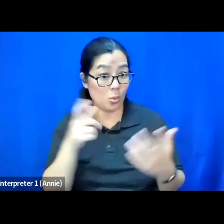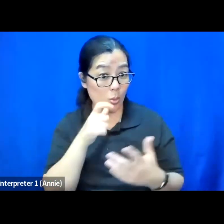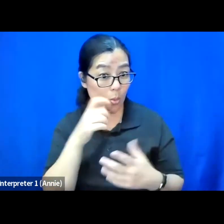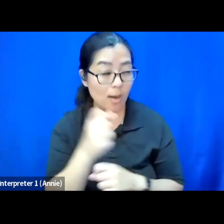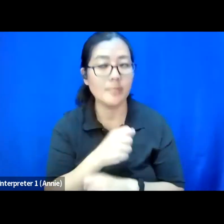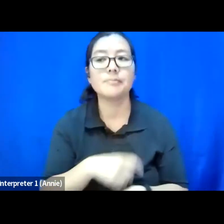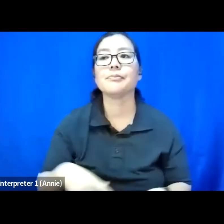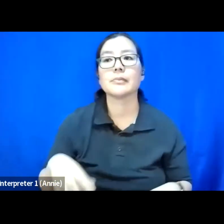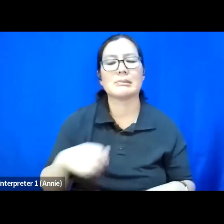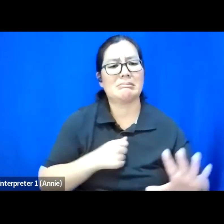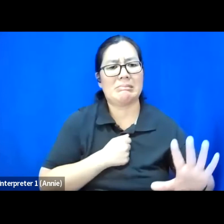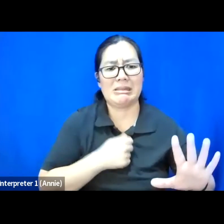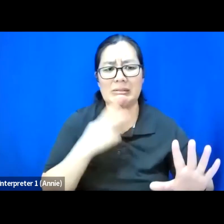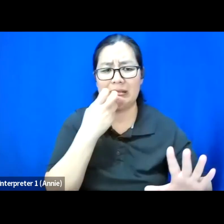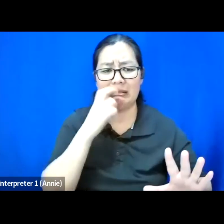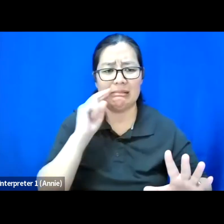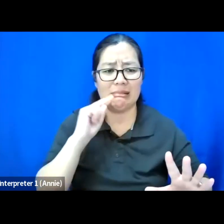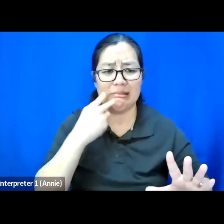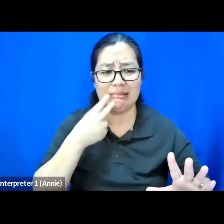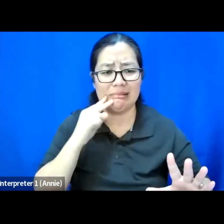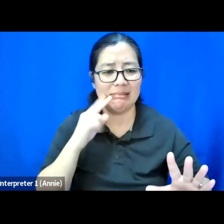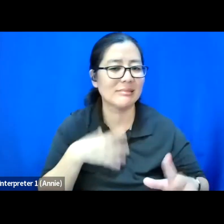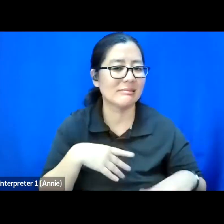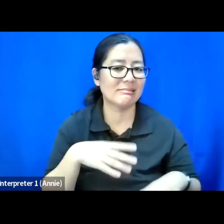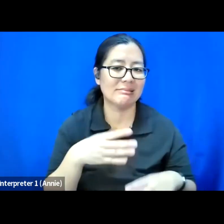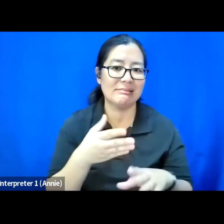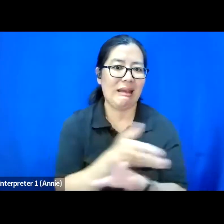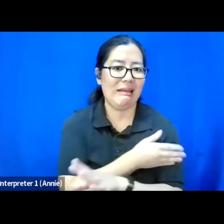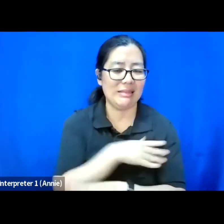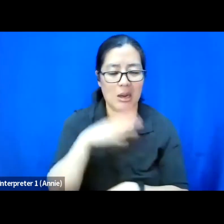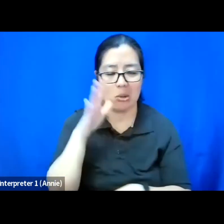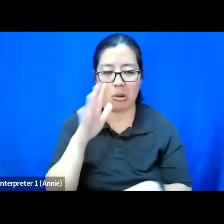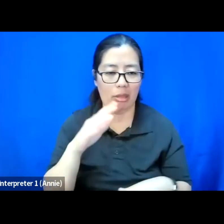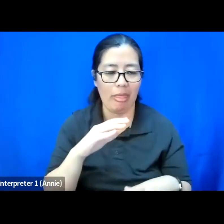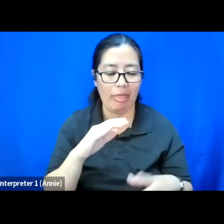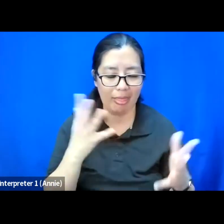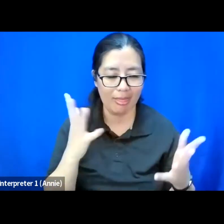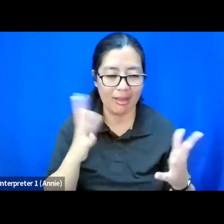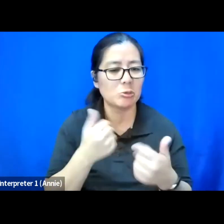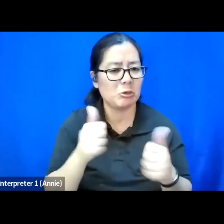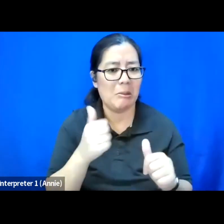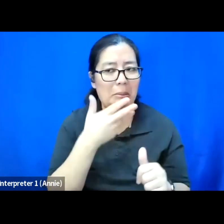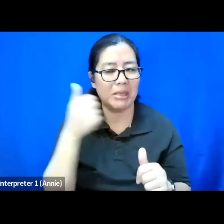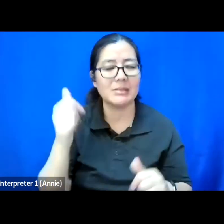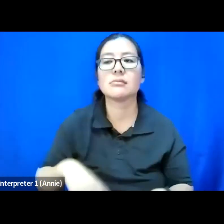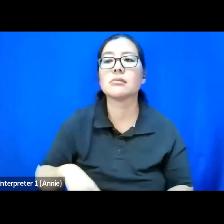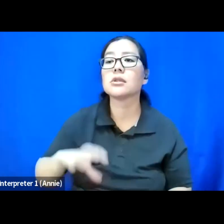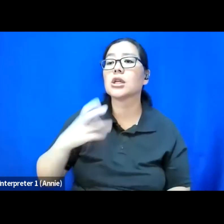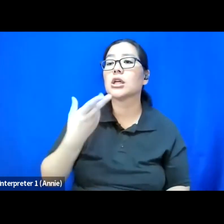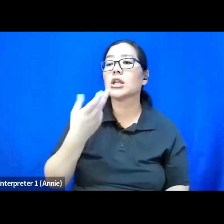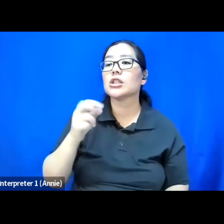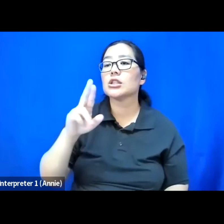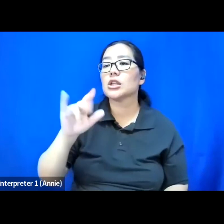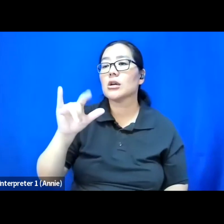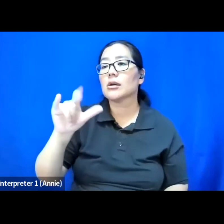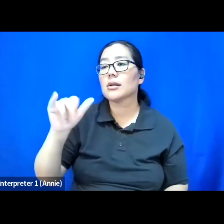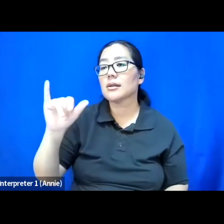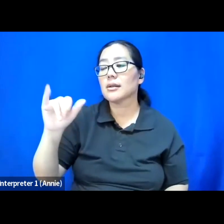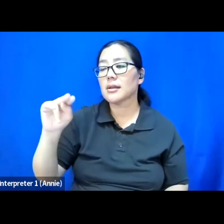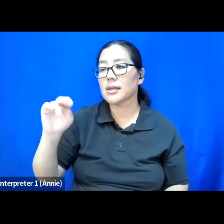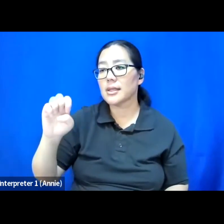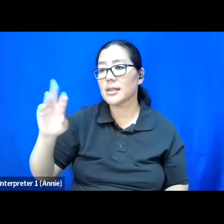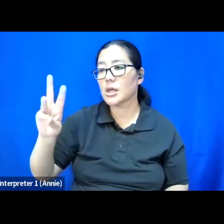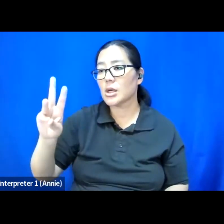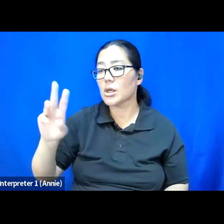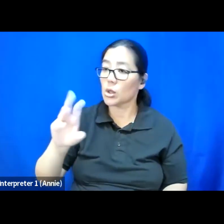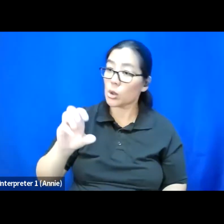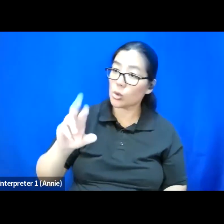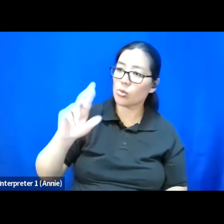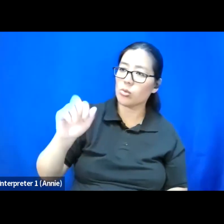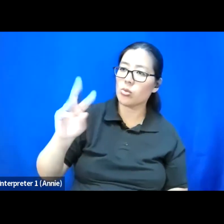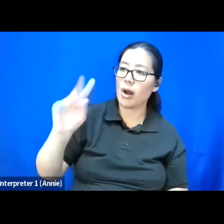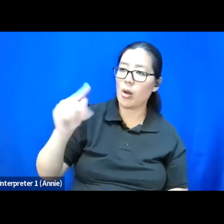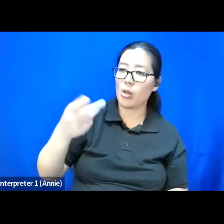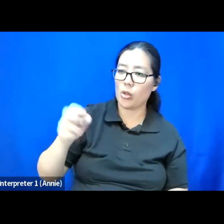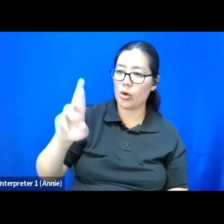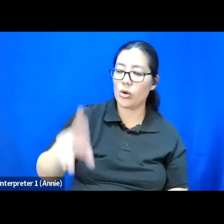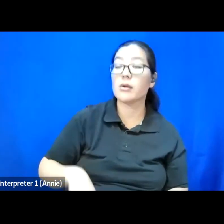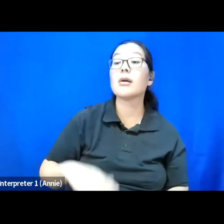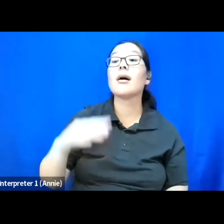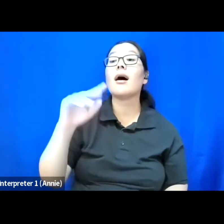Melissa Allison, Kerry C., and Helen Rottier or Rottier [assumed spellings].